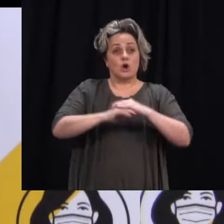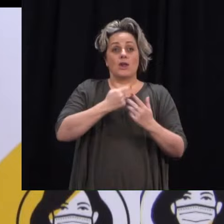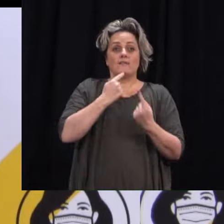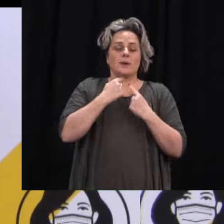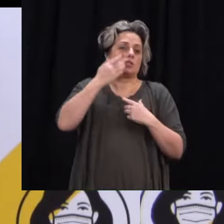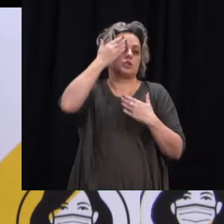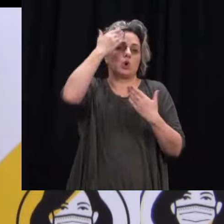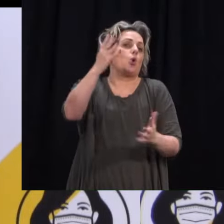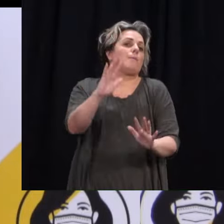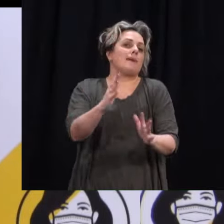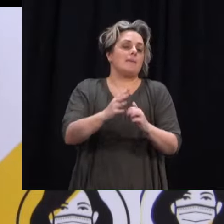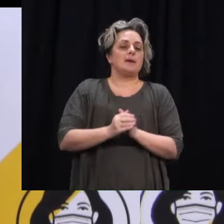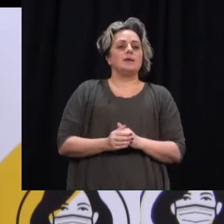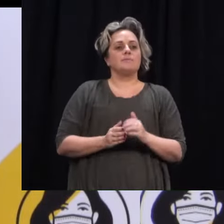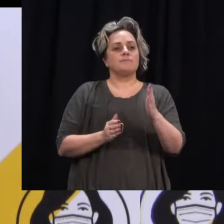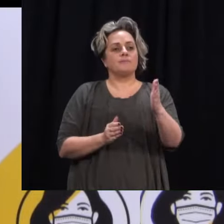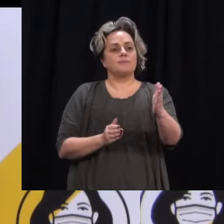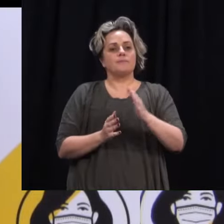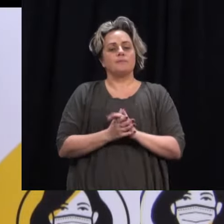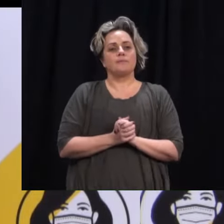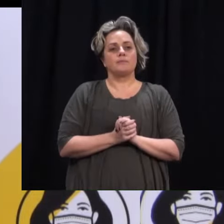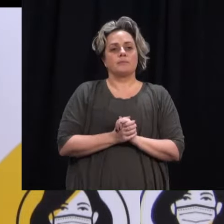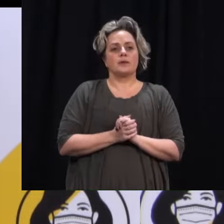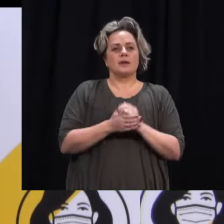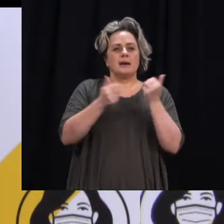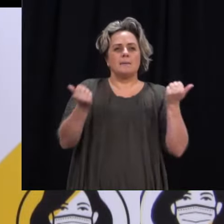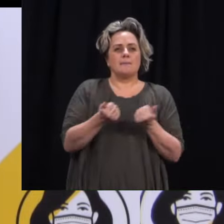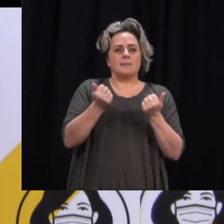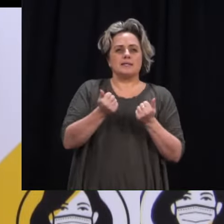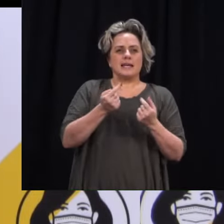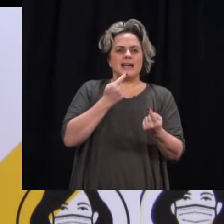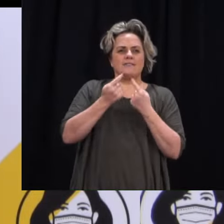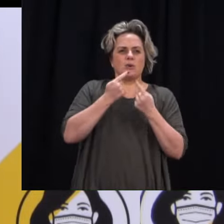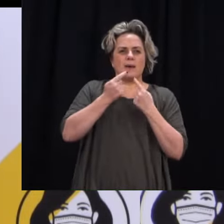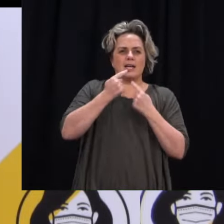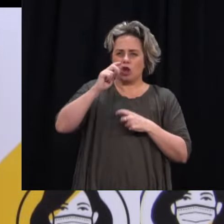eventually it is possible we don't get 100%. I will just